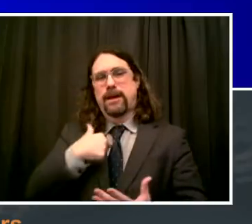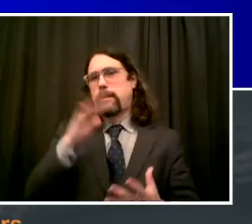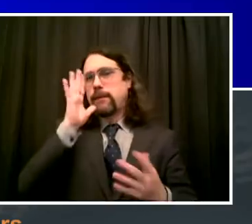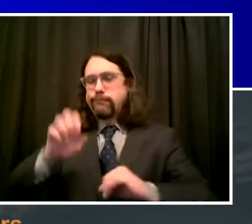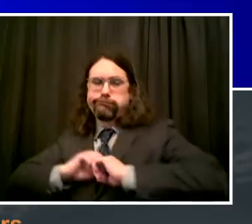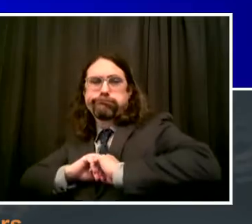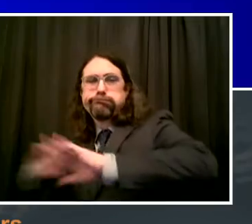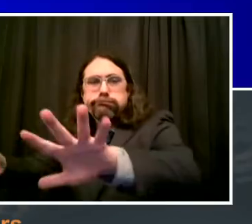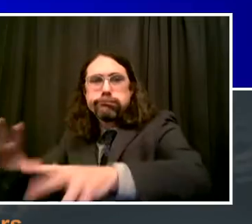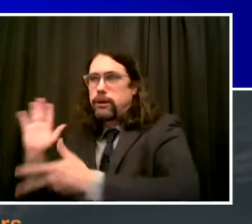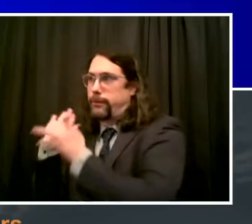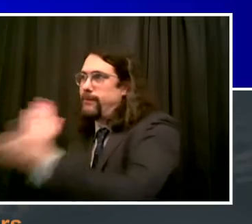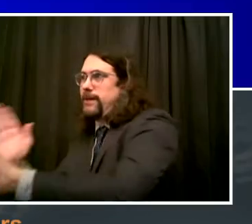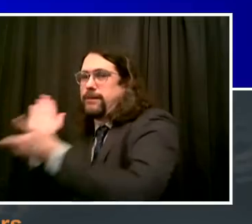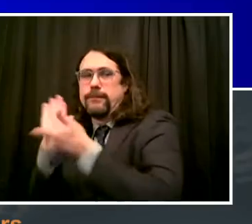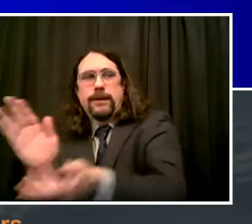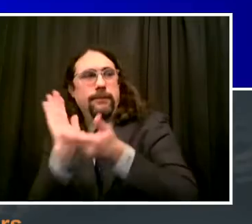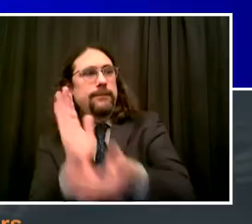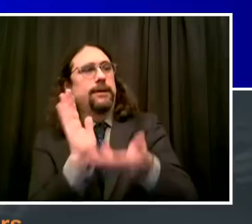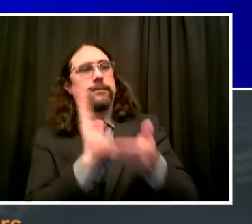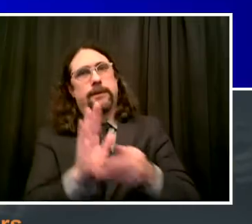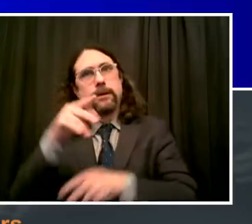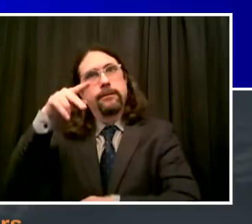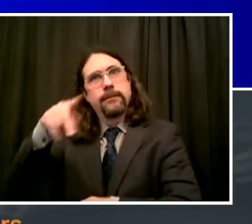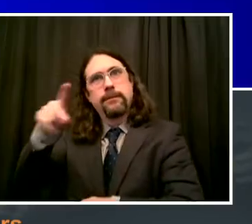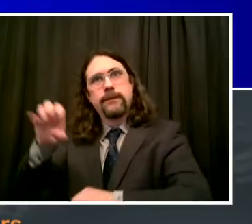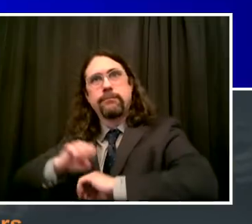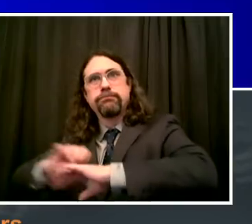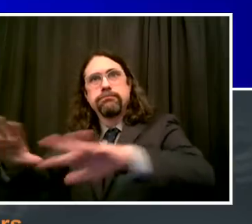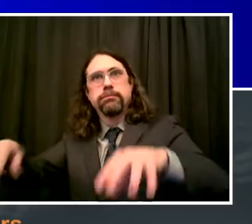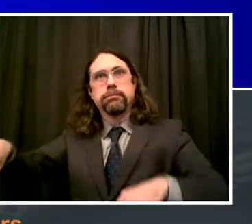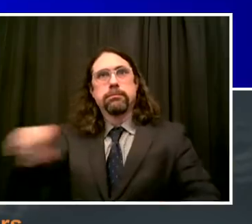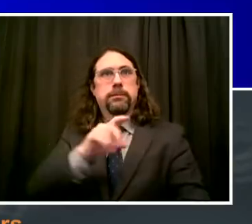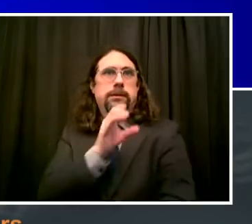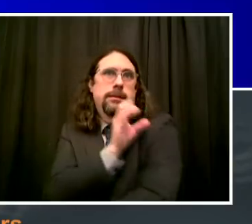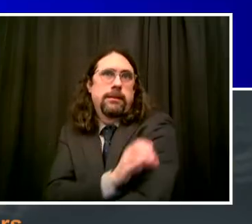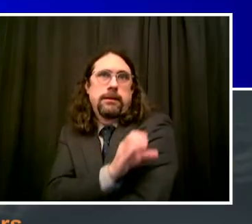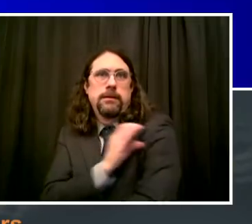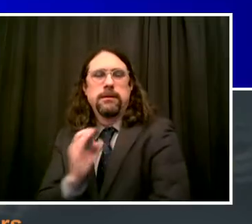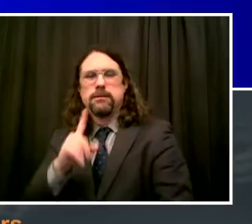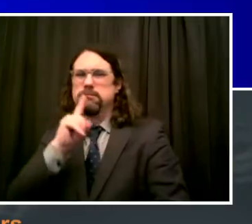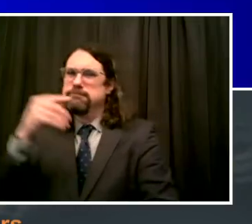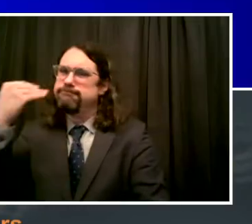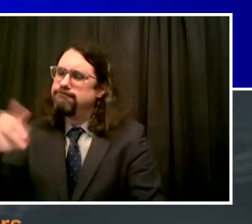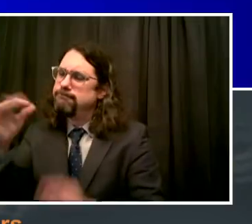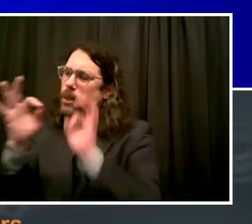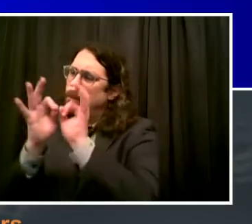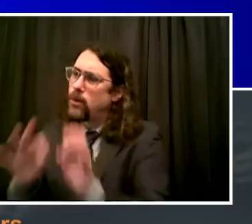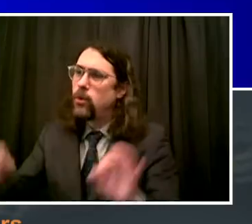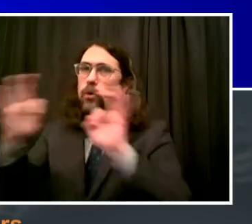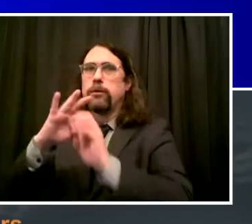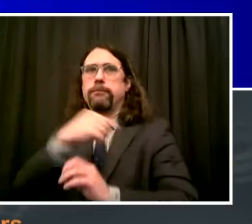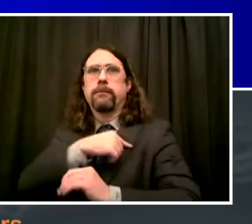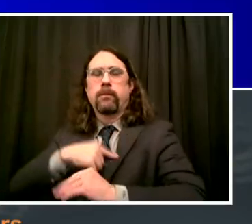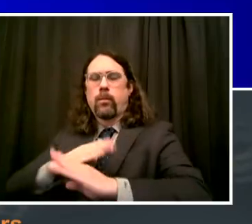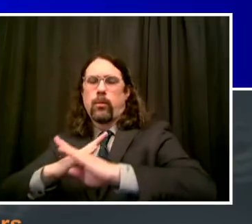GET THEM THE PPE THEY NE RNE CLCO AB TO GO OUT IN COMMUNITIES.